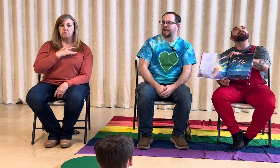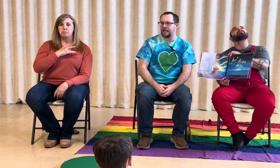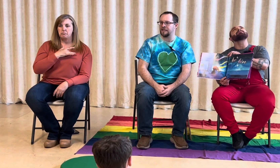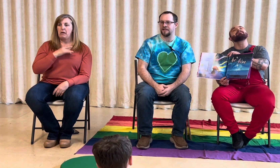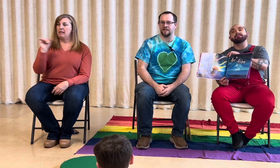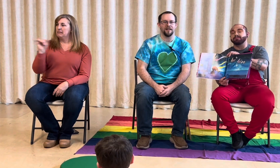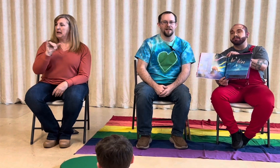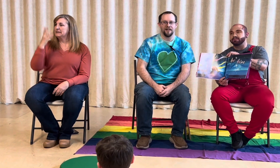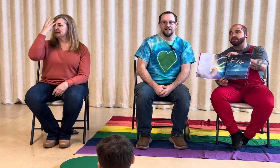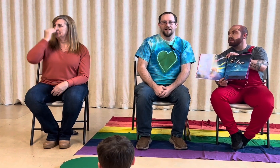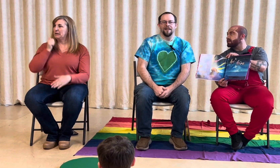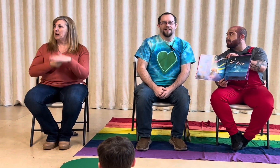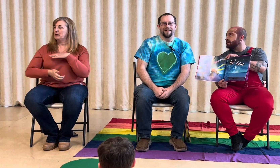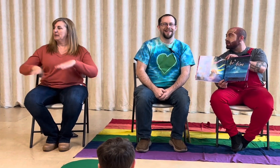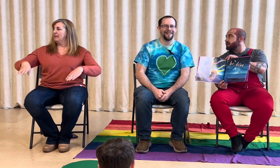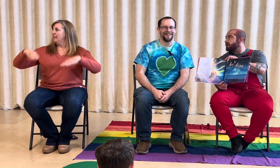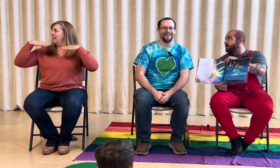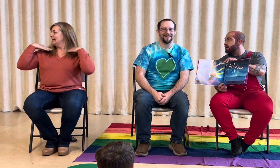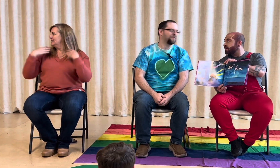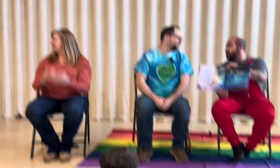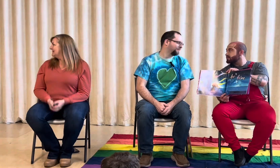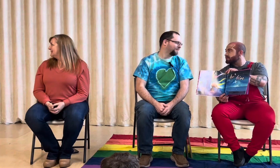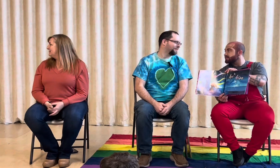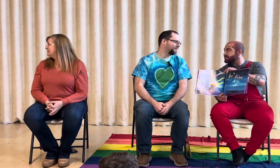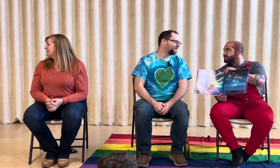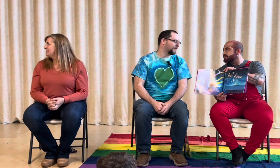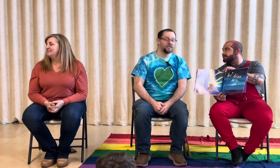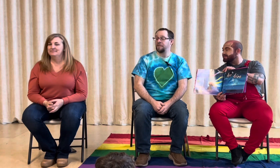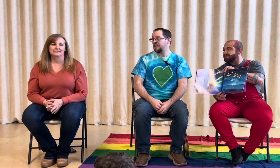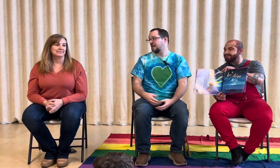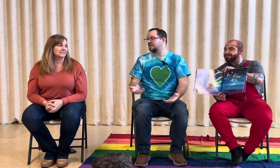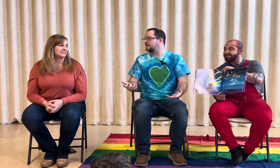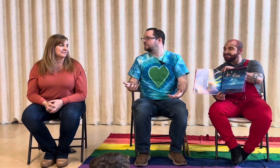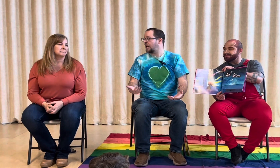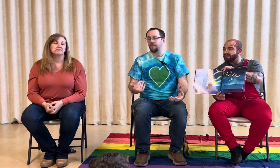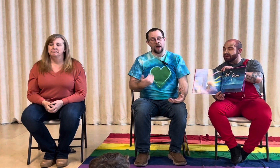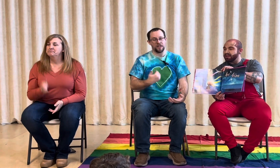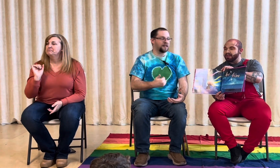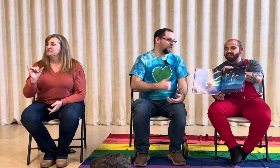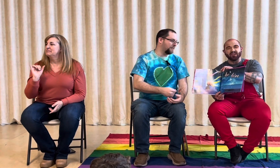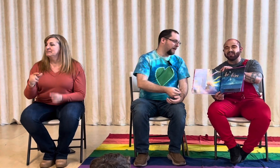blankets? To me it does. That one's definitely good. BUSTER: No,